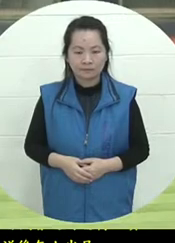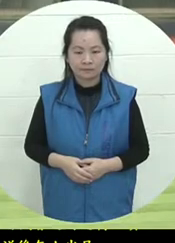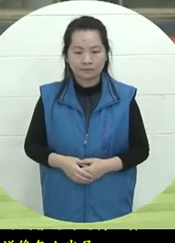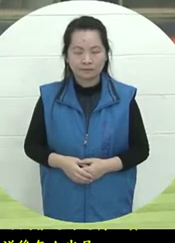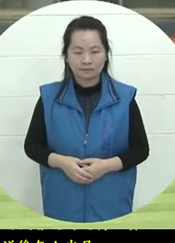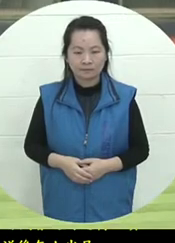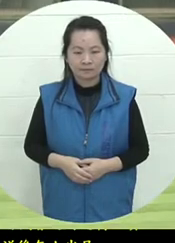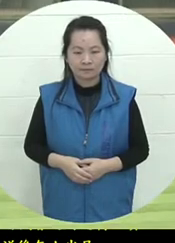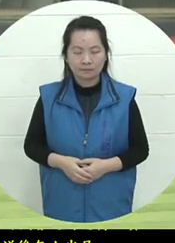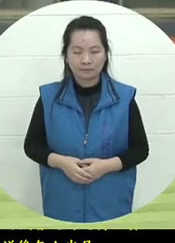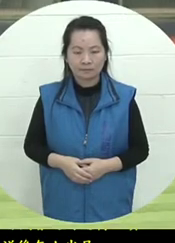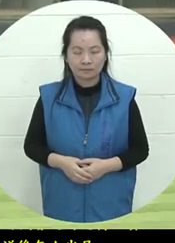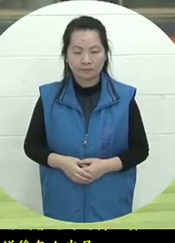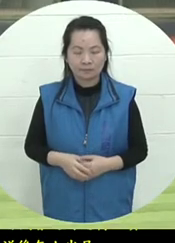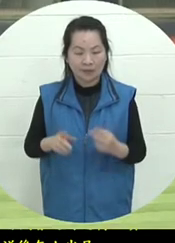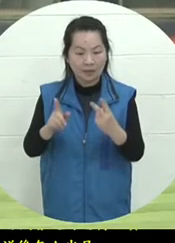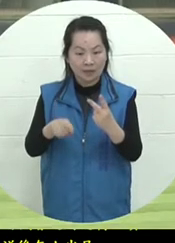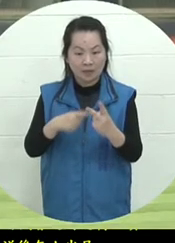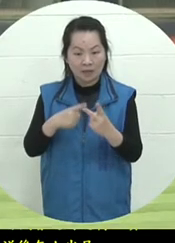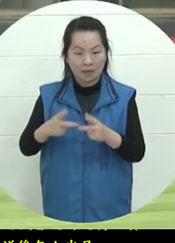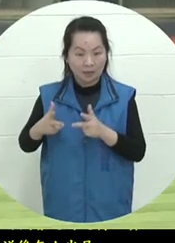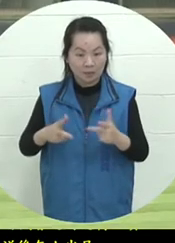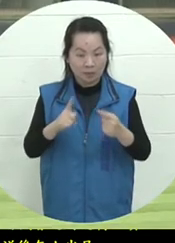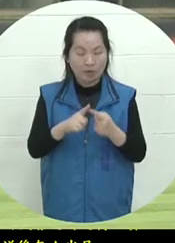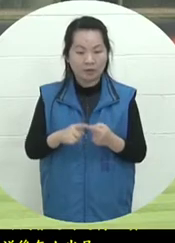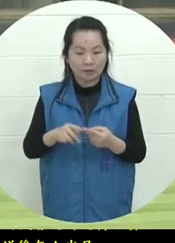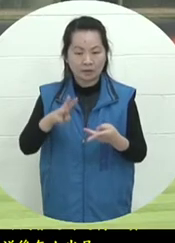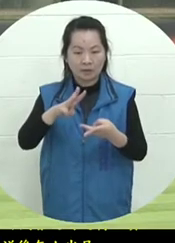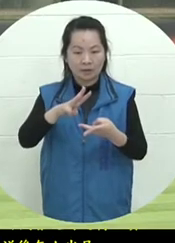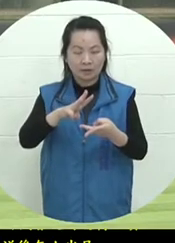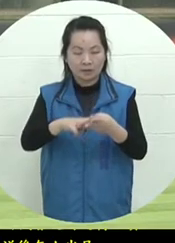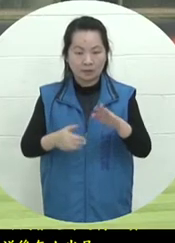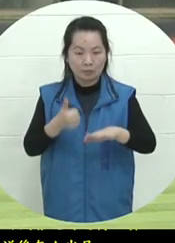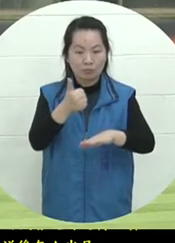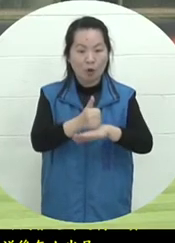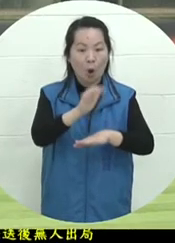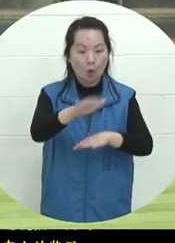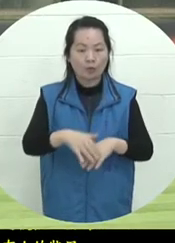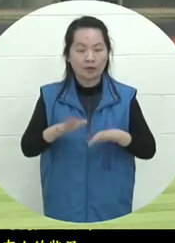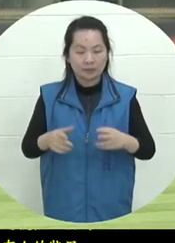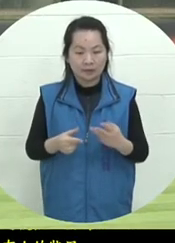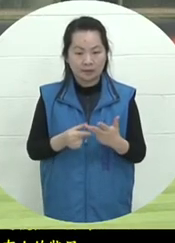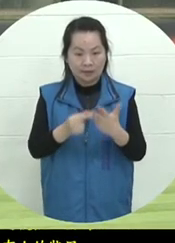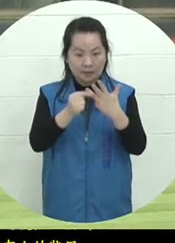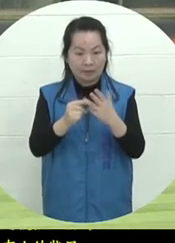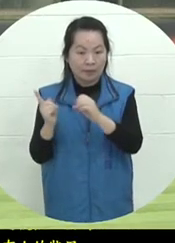Two consecutive runners came to get on the bases. The next step was to steal the eighth bat, and it was Benzman